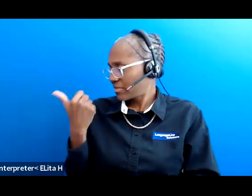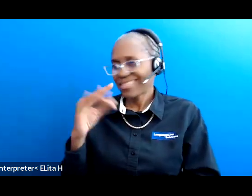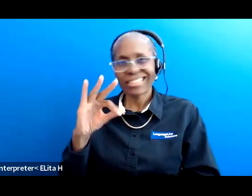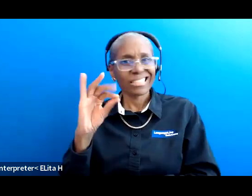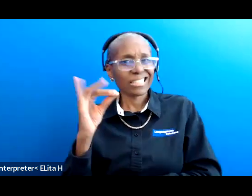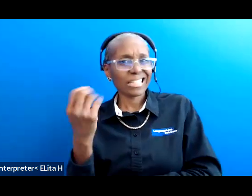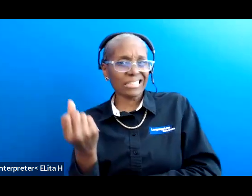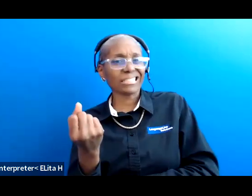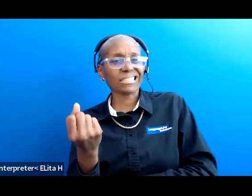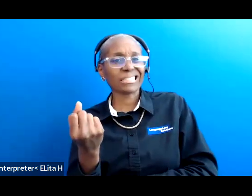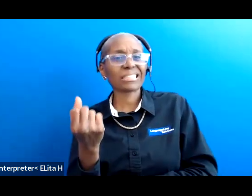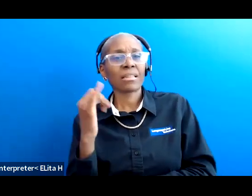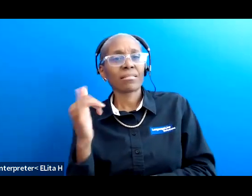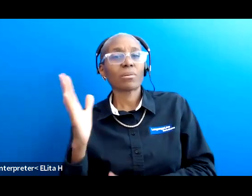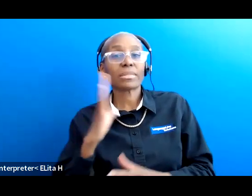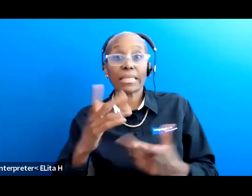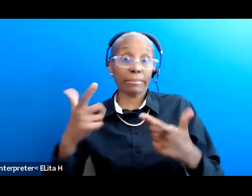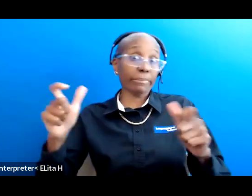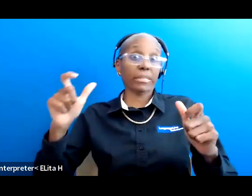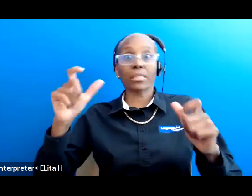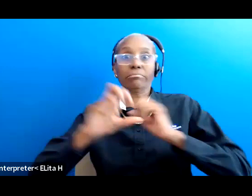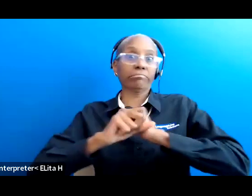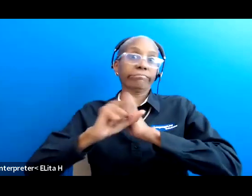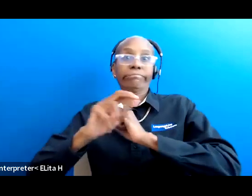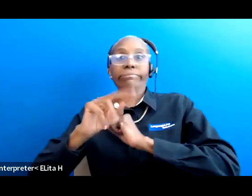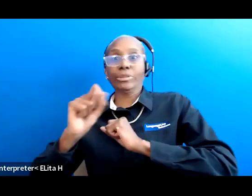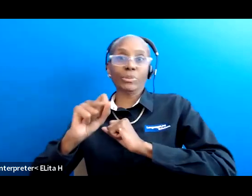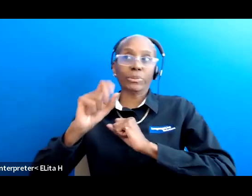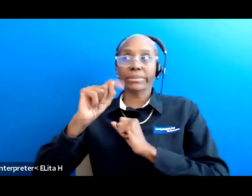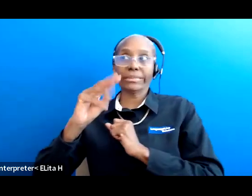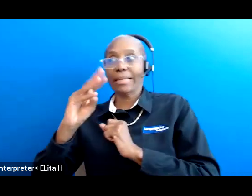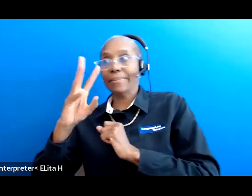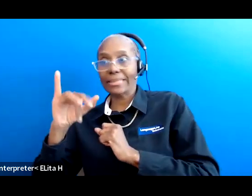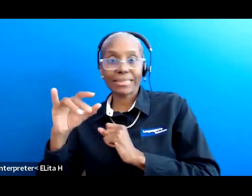And remember that was the big thing. It was on the news and this was the thing that was going to happen, and